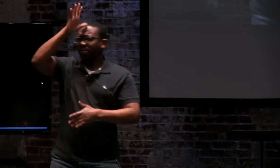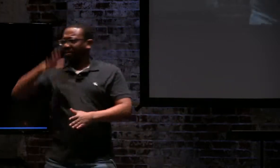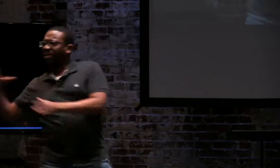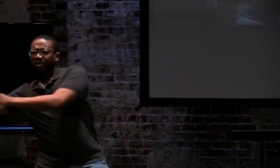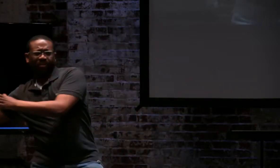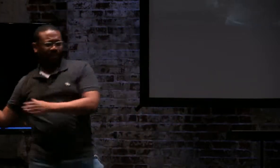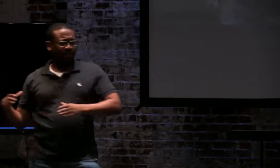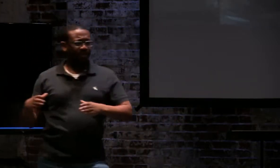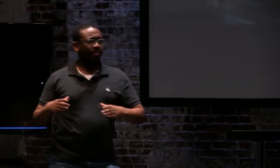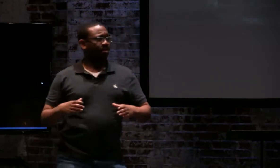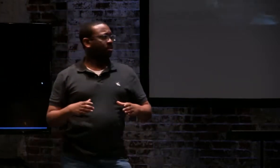So we need to take time